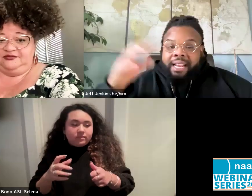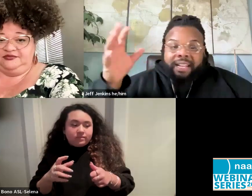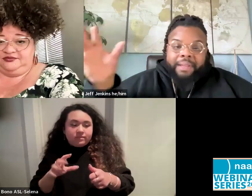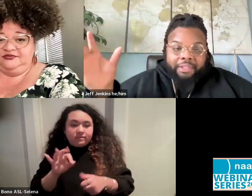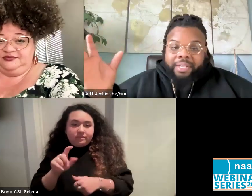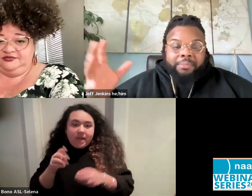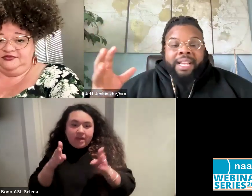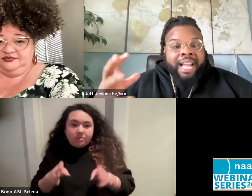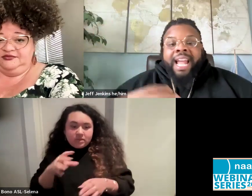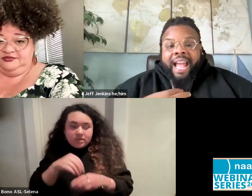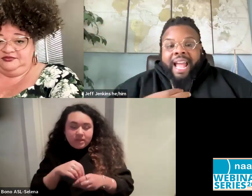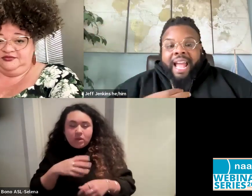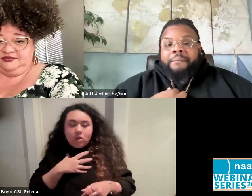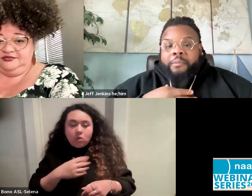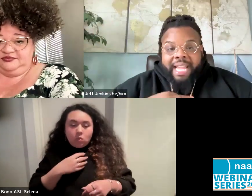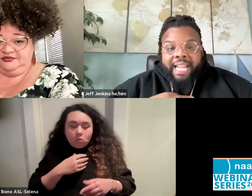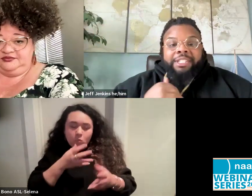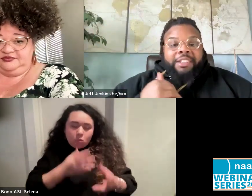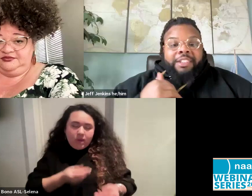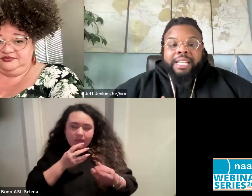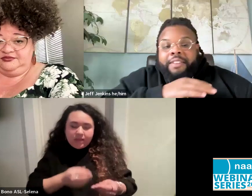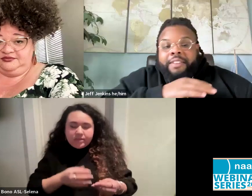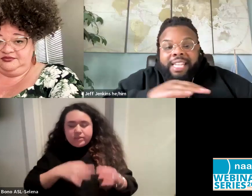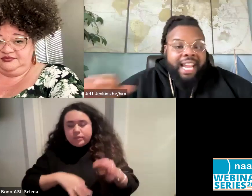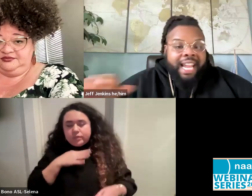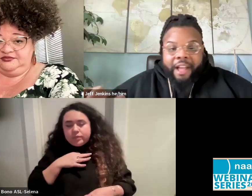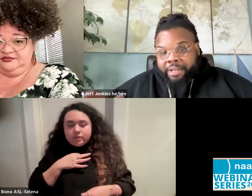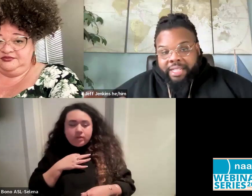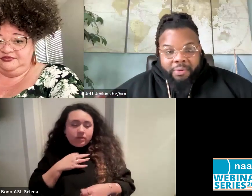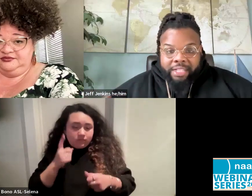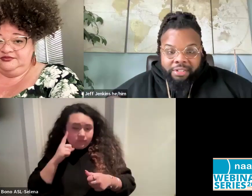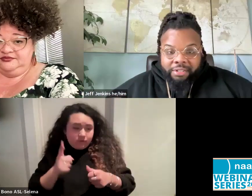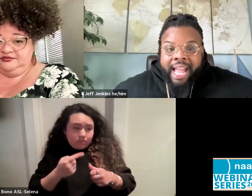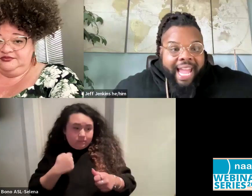It could be other ones. But for me, that was the first time I've ever seen any fat person in a wetsuit.